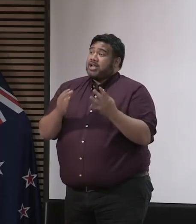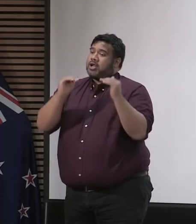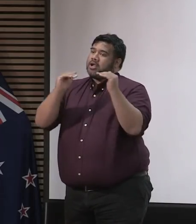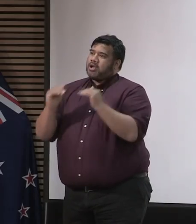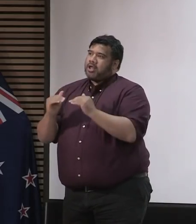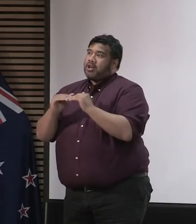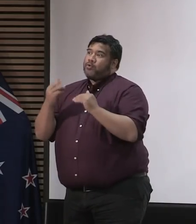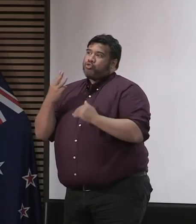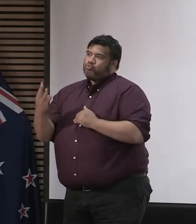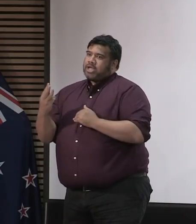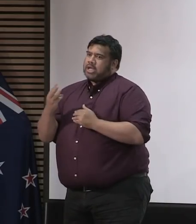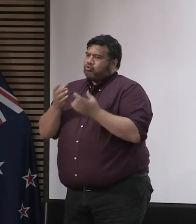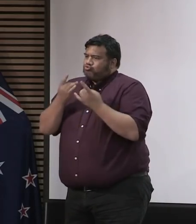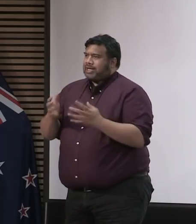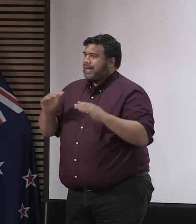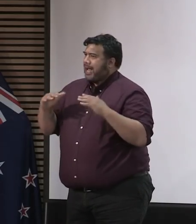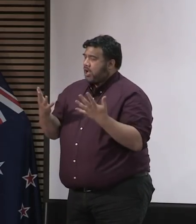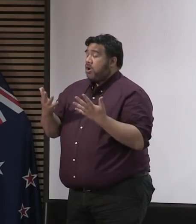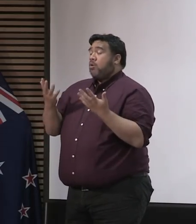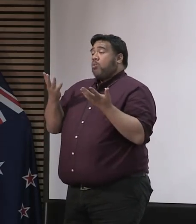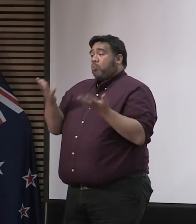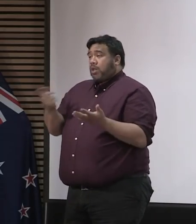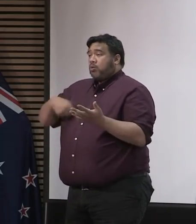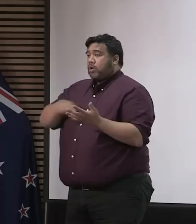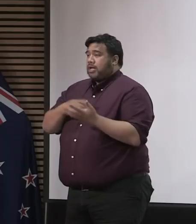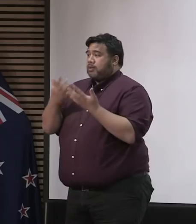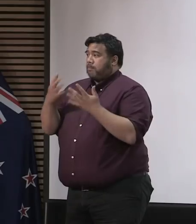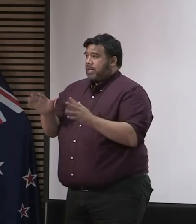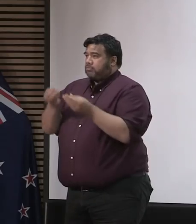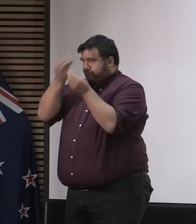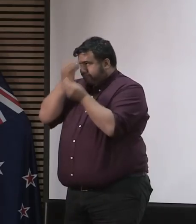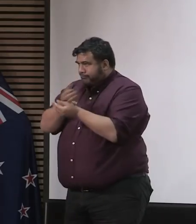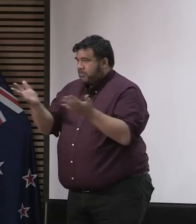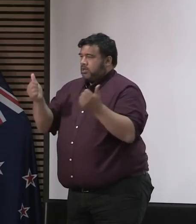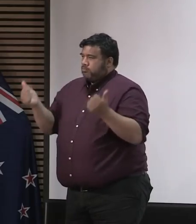Level3 information has been shared and many of you have been here for that process.